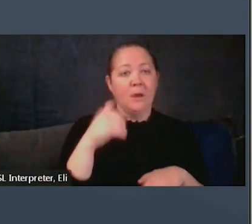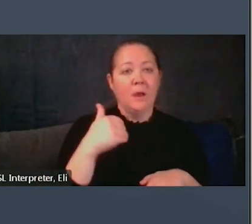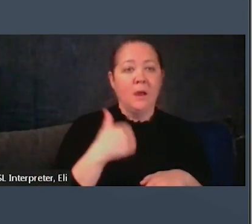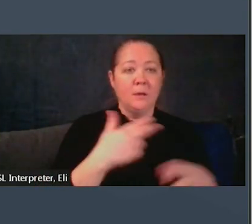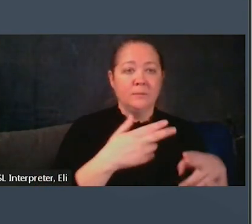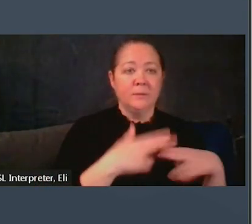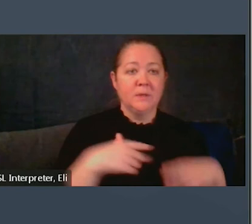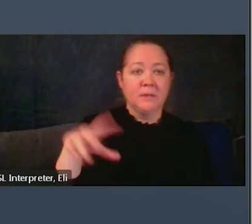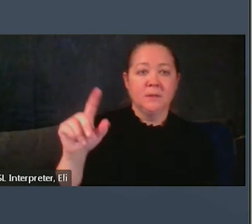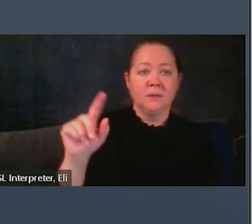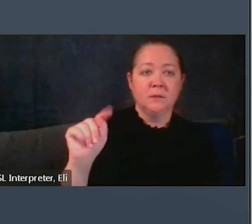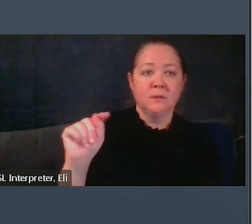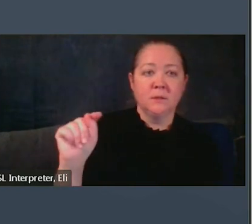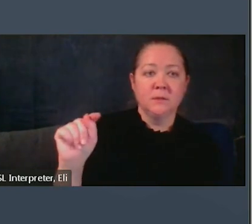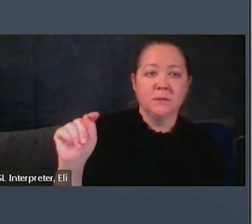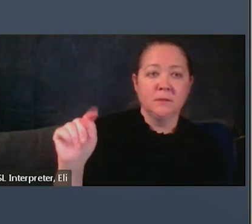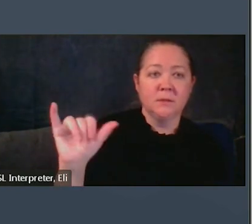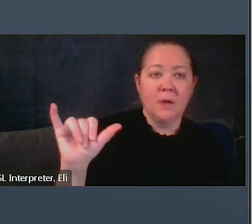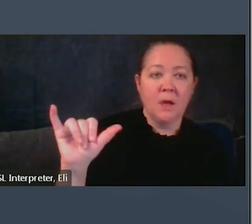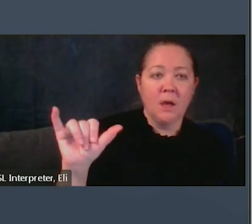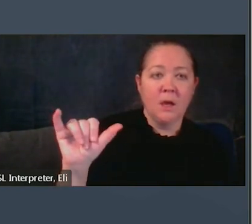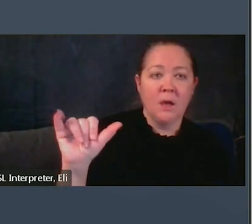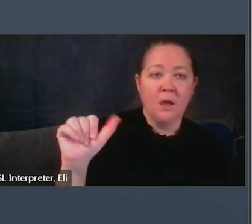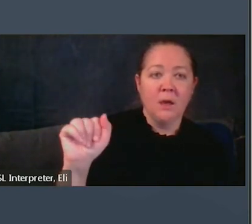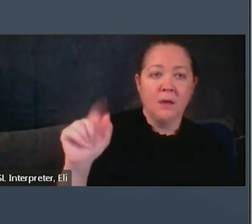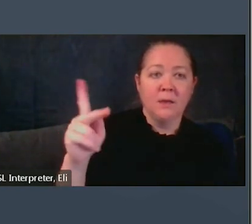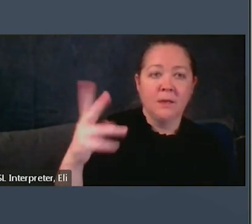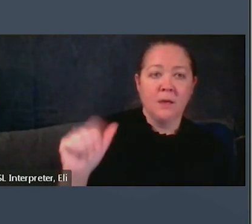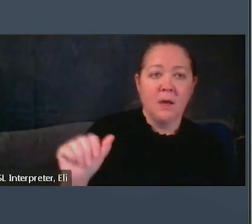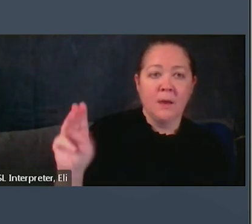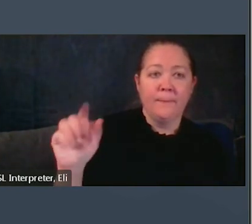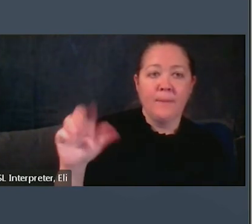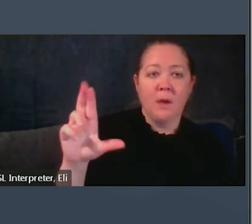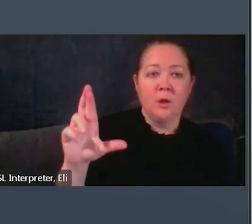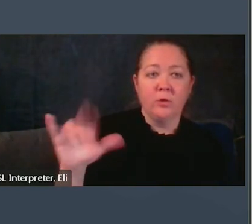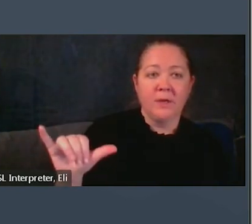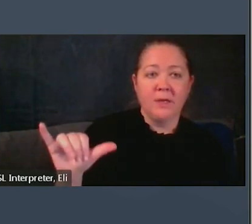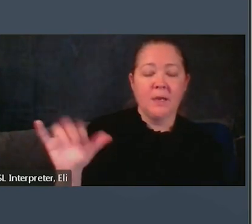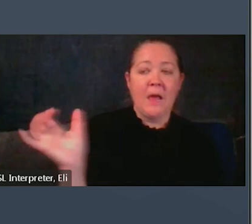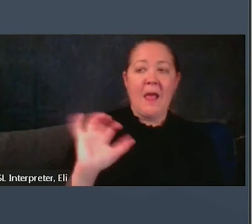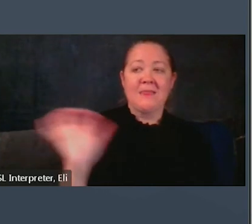And as everyone prior to me has stated, I did not receive notice of this project.